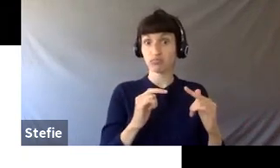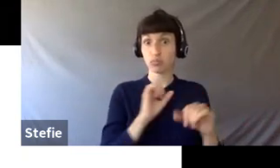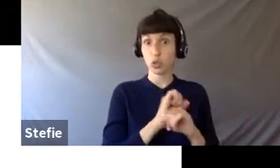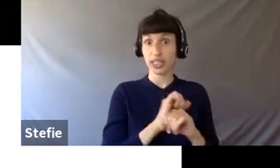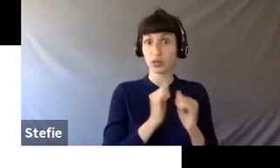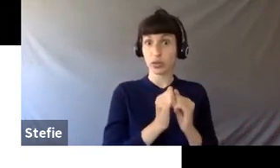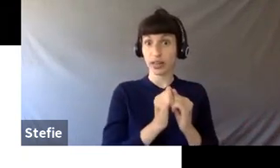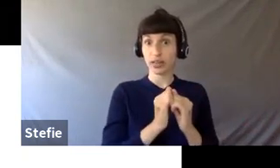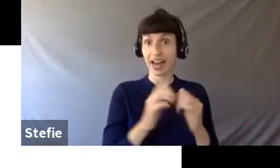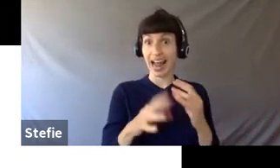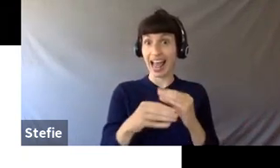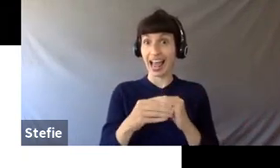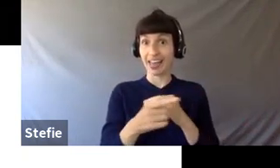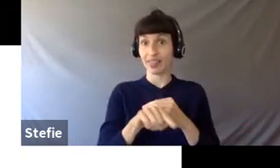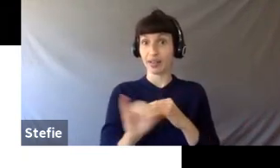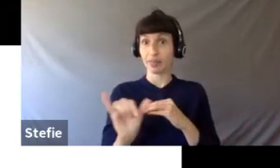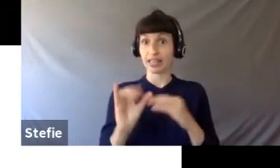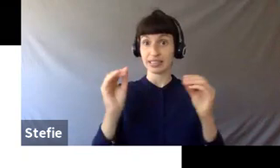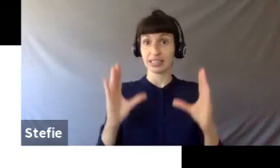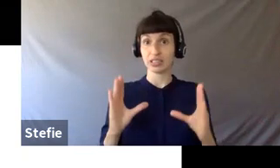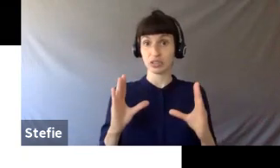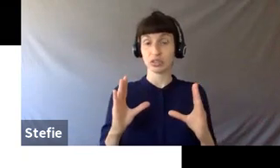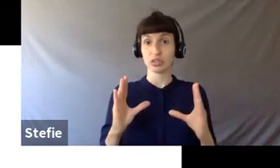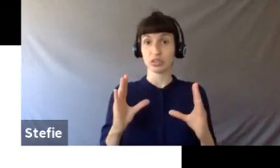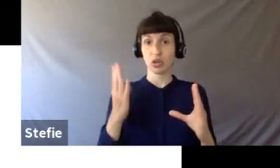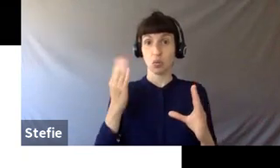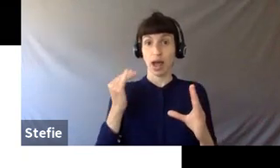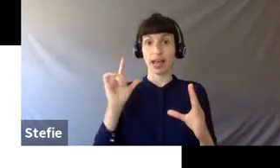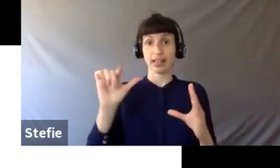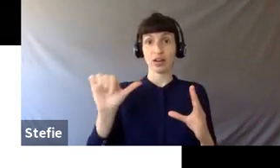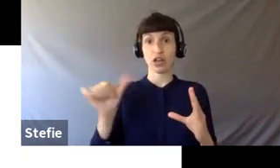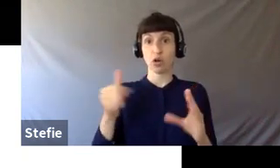is if you and multiple people for your building are taking this together